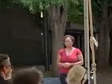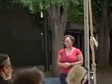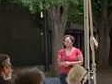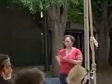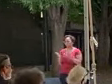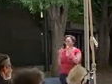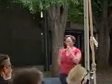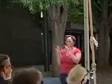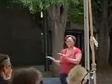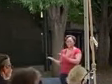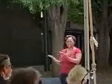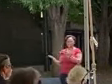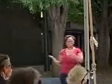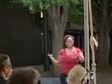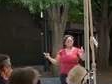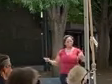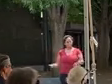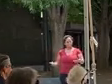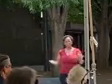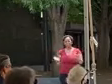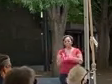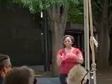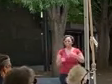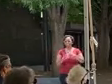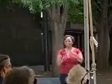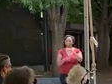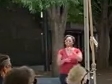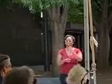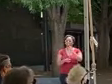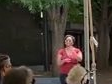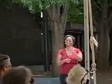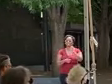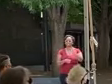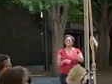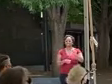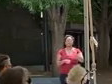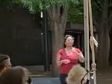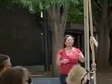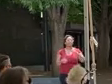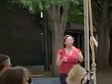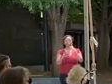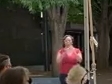Hello. Thank you so much for that introduction. My name is Serena and I am a COVID-19 services coordinator